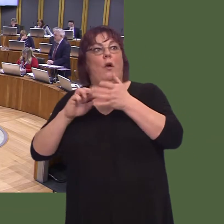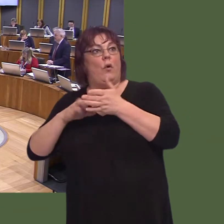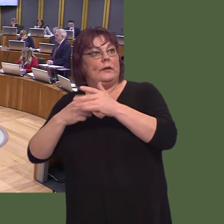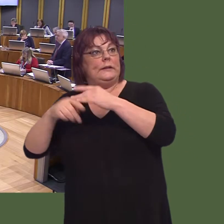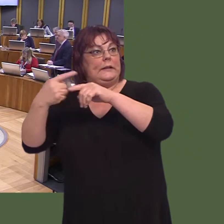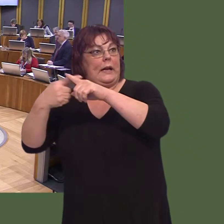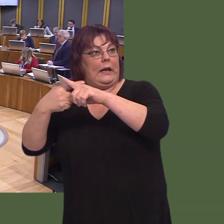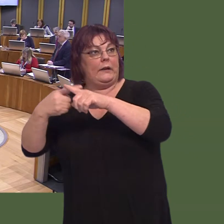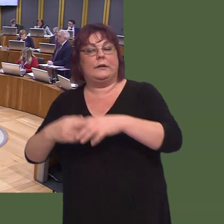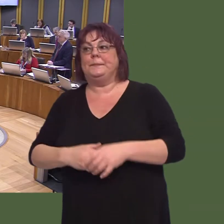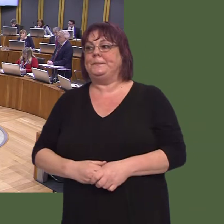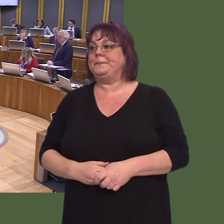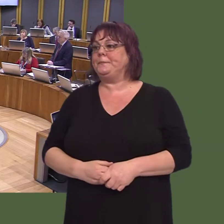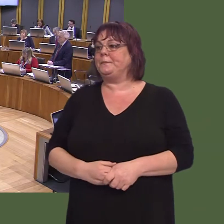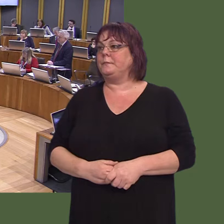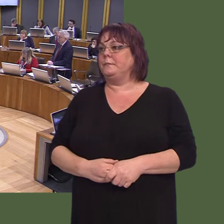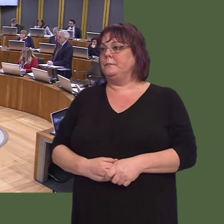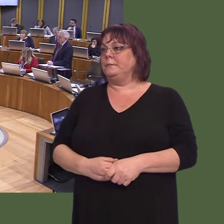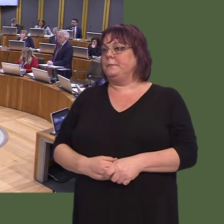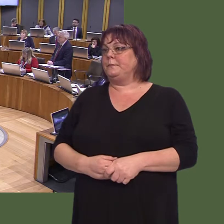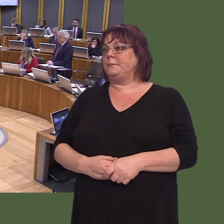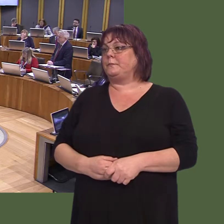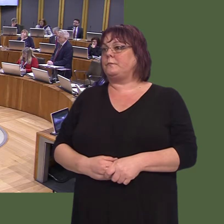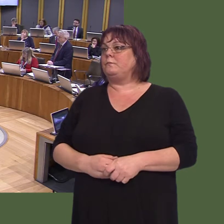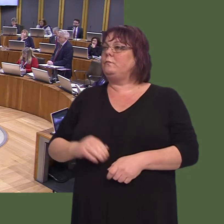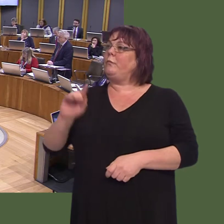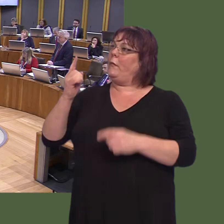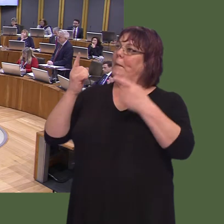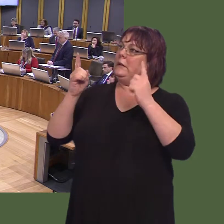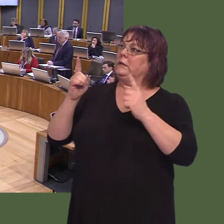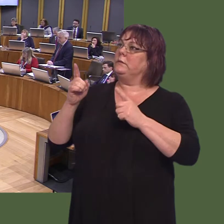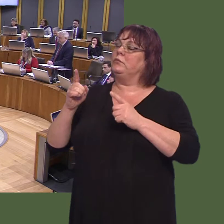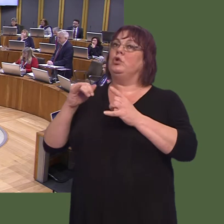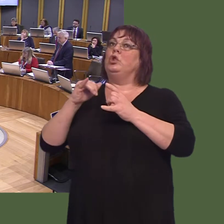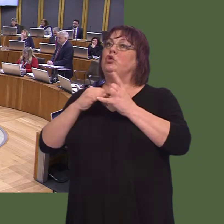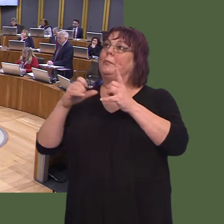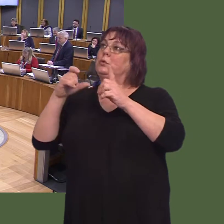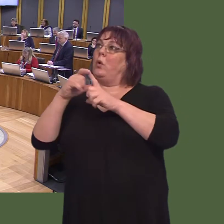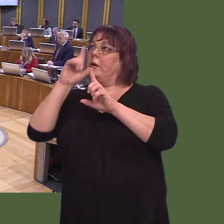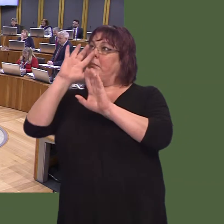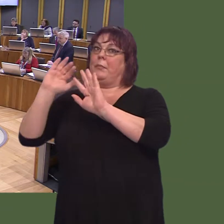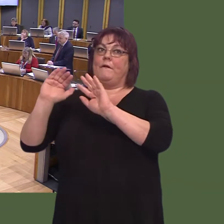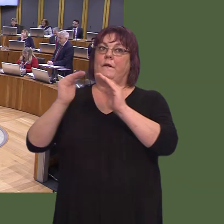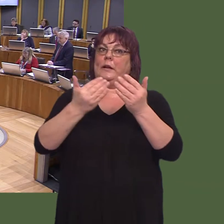Caroline Jones AM: First Minister, Shropdoc has provided out-of-hours GP services to Powys